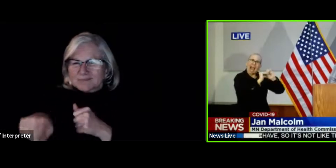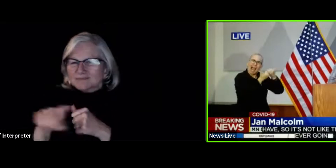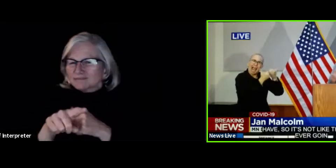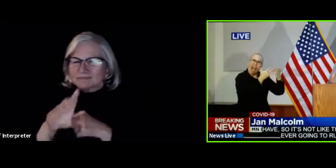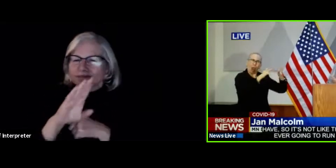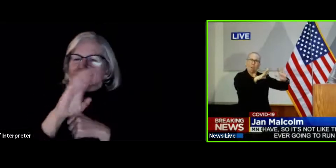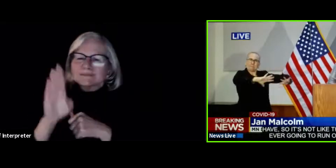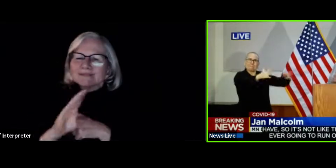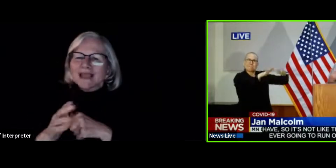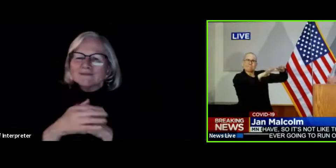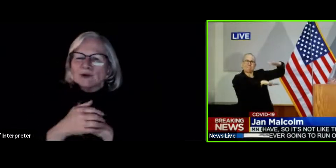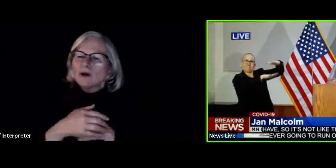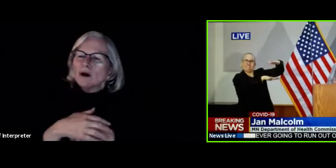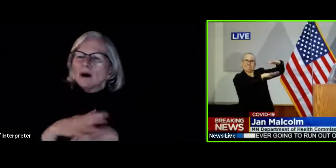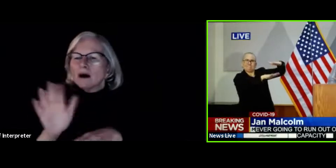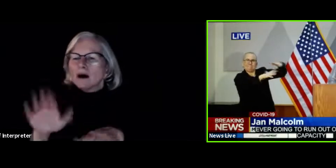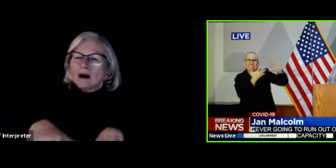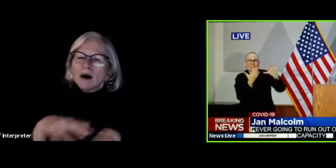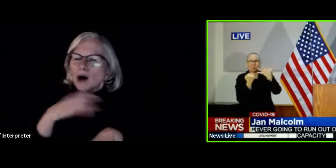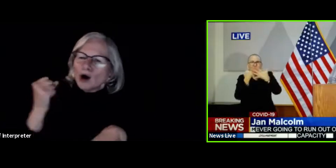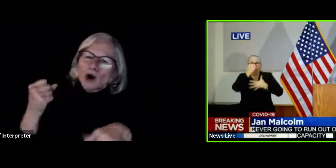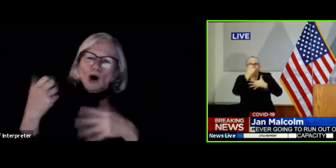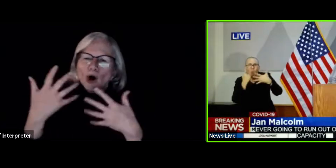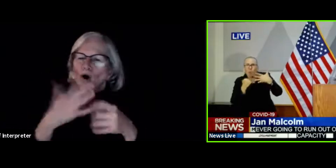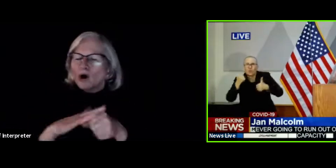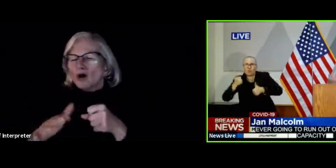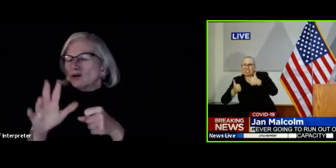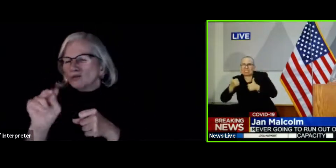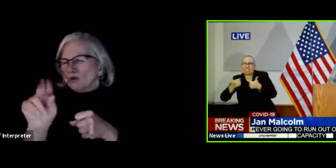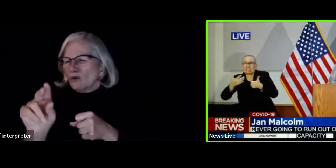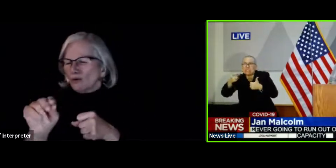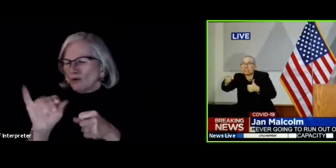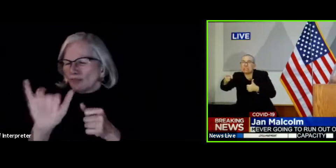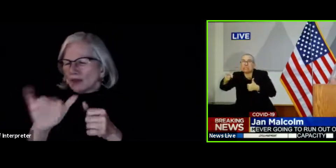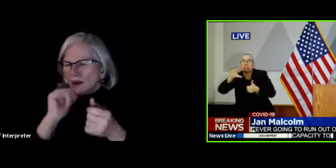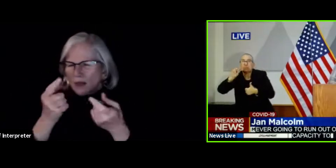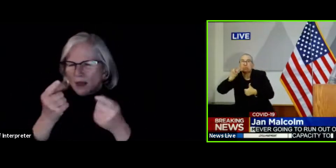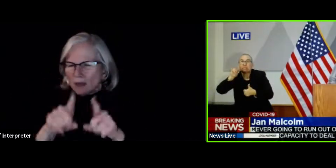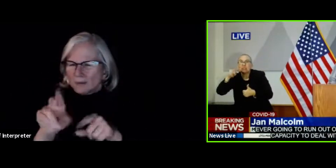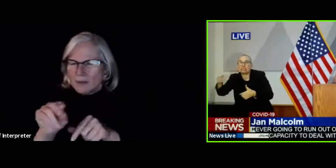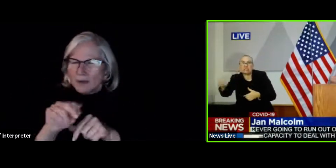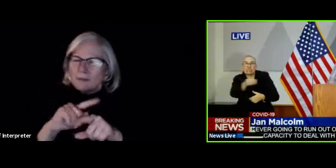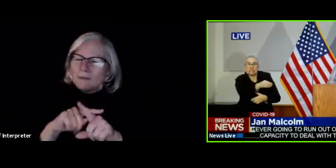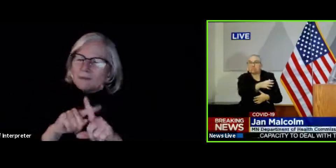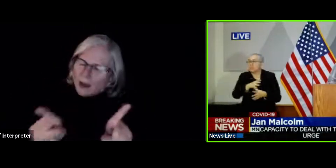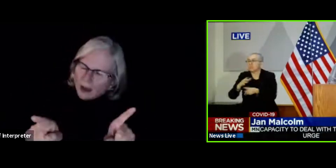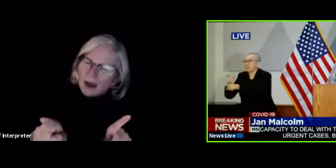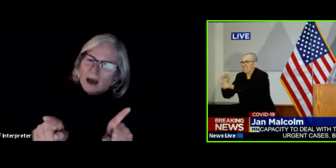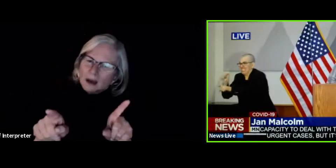WILL COME AT THE COST OF LONGER WAITS, MORE DEFERRALS, MORE PEOPLE NEEDING TO BE MOVED